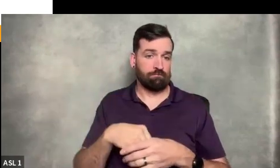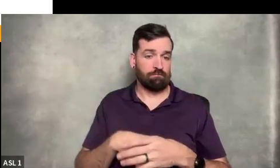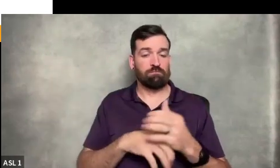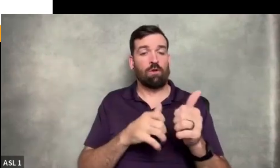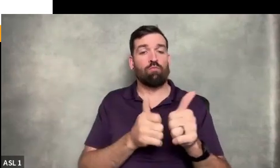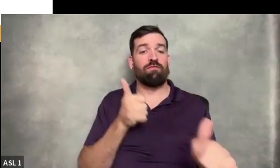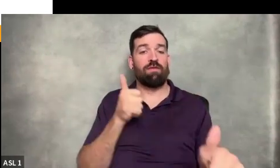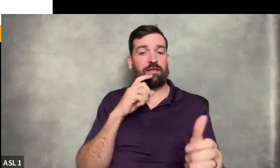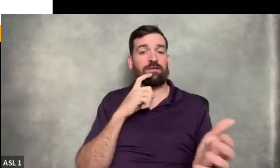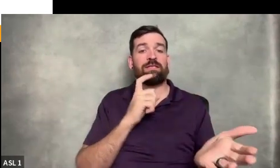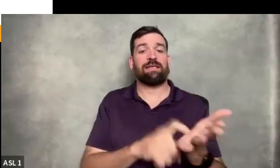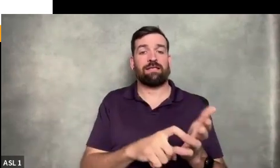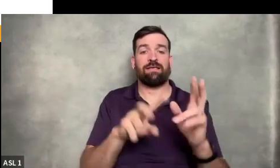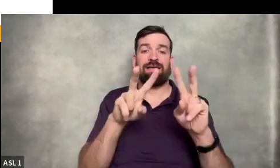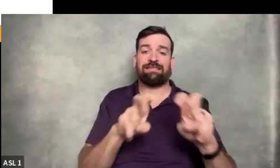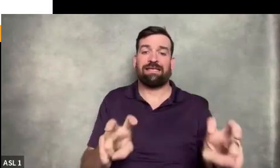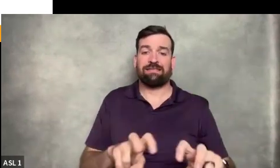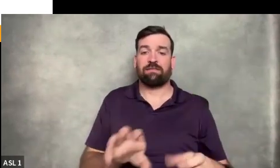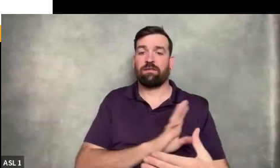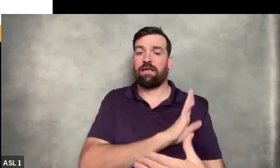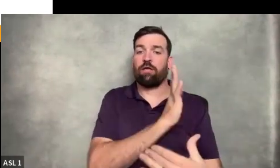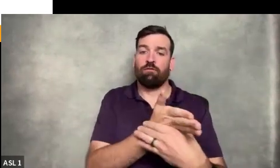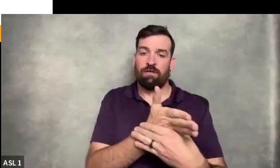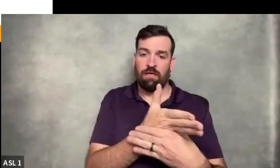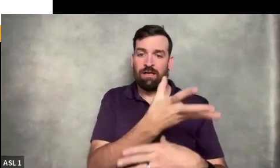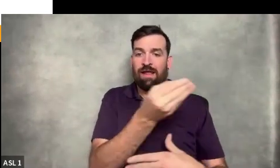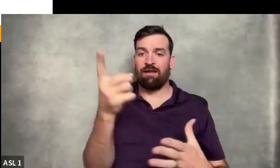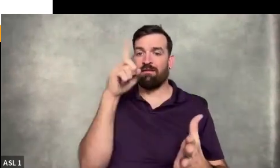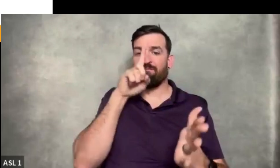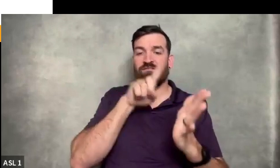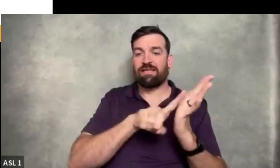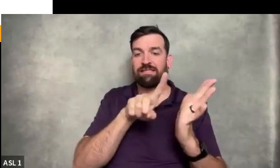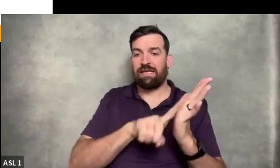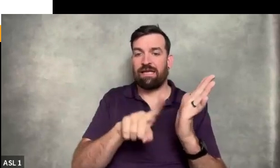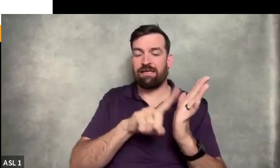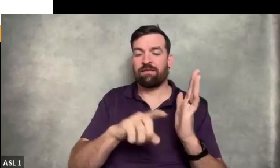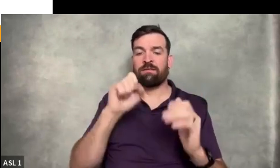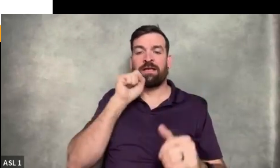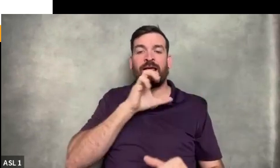detecting, assessing, intervening, and/or investigating elder abuse,